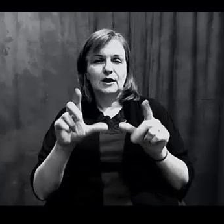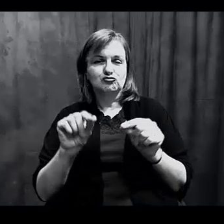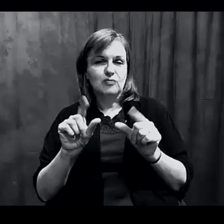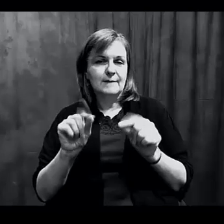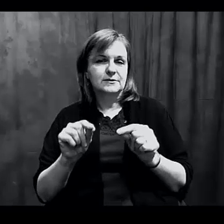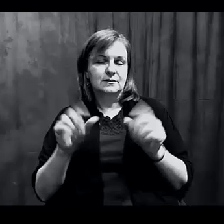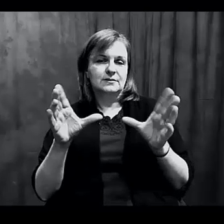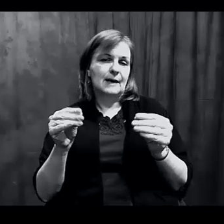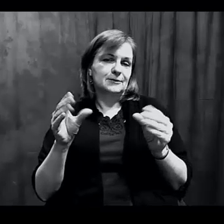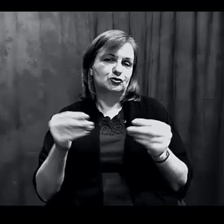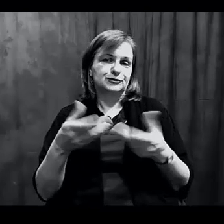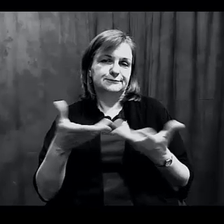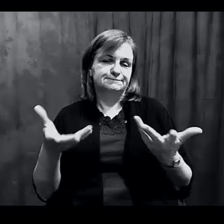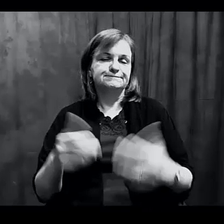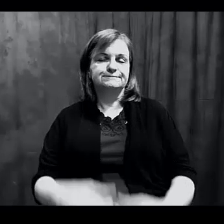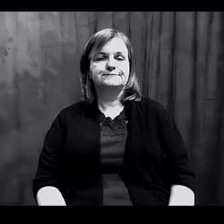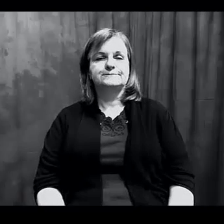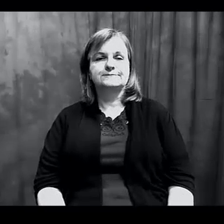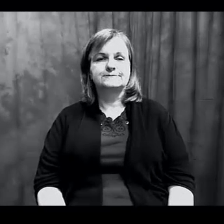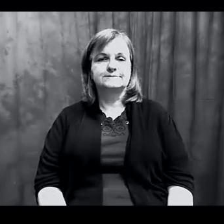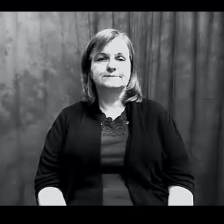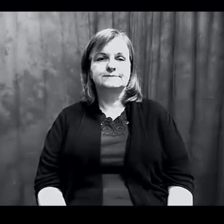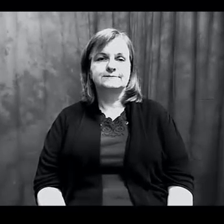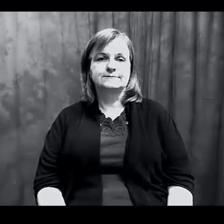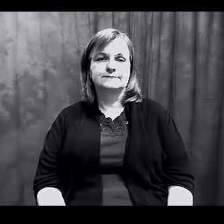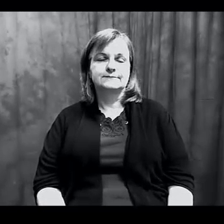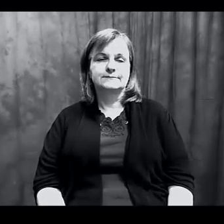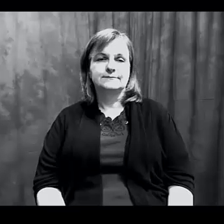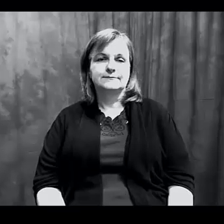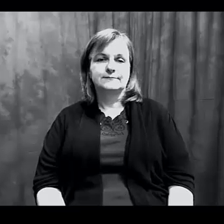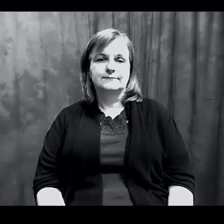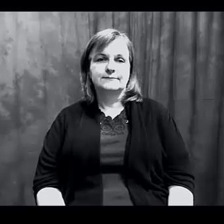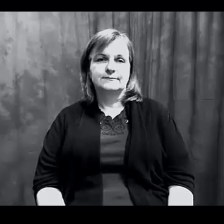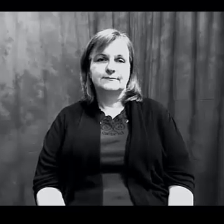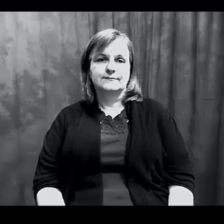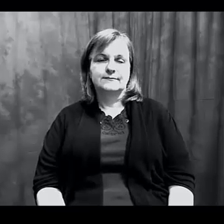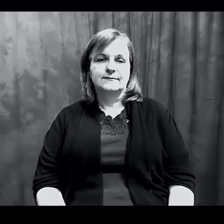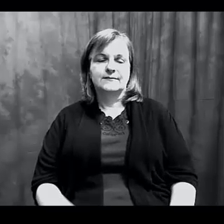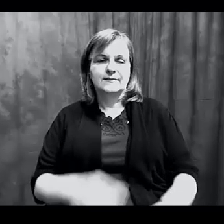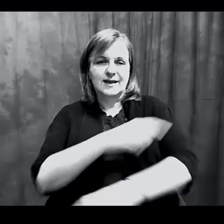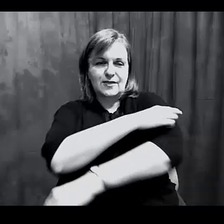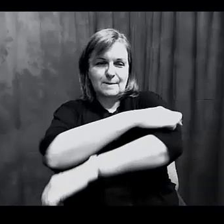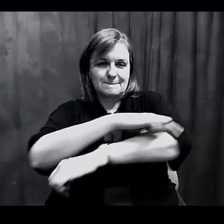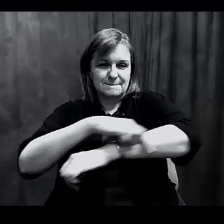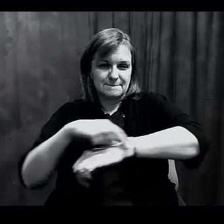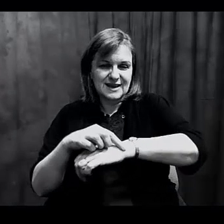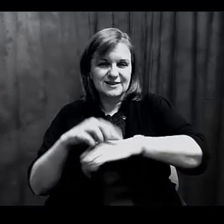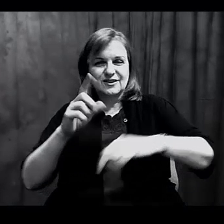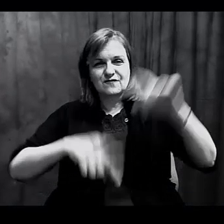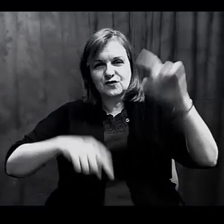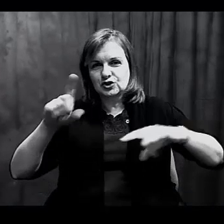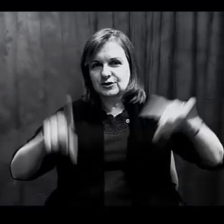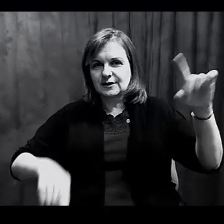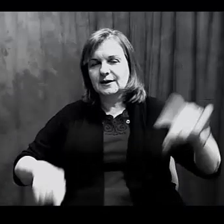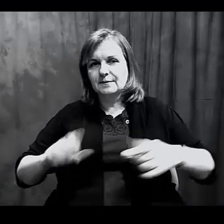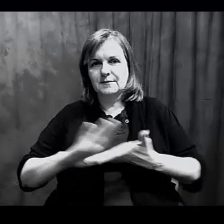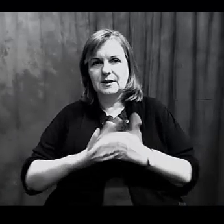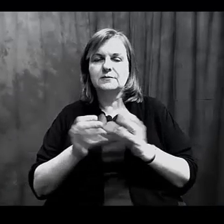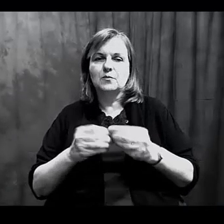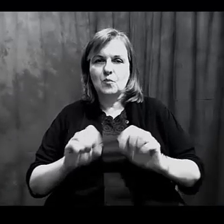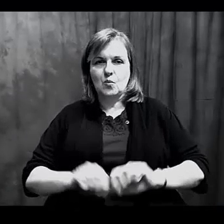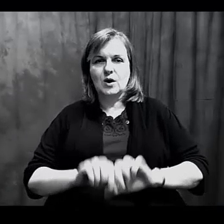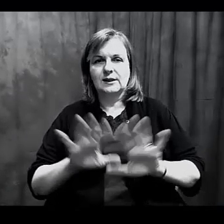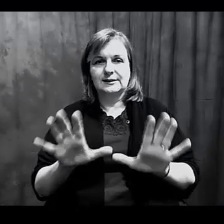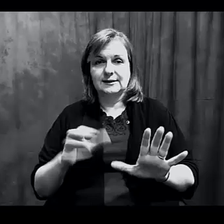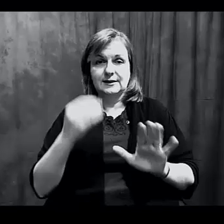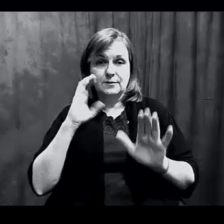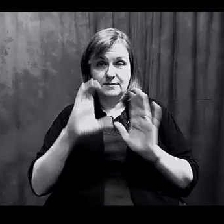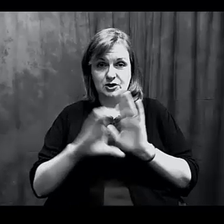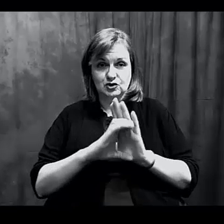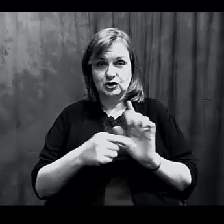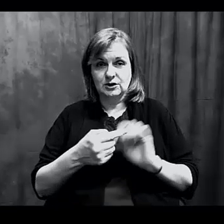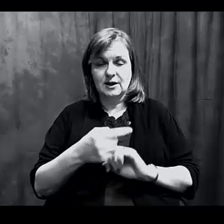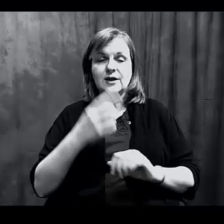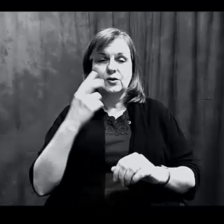but we can certainly build up to much more complex organisms and this subphyla as well crabs and lobsters and so on fit into this